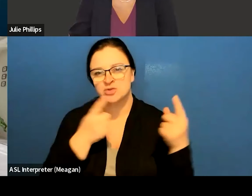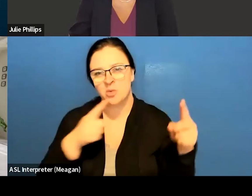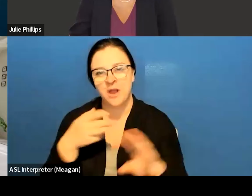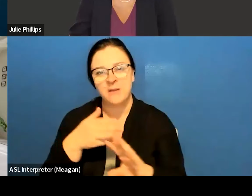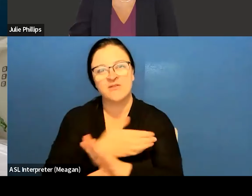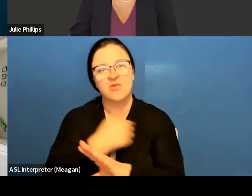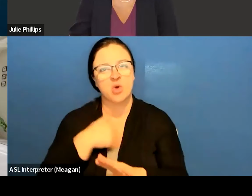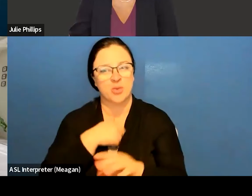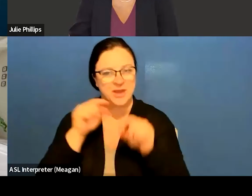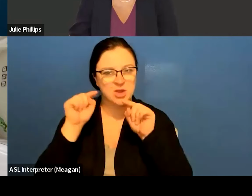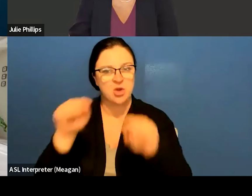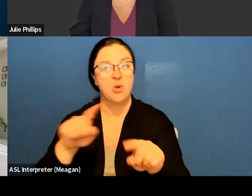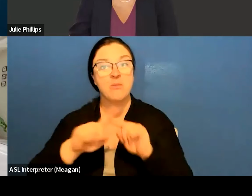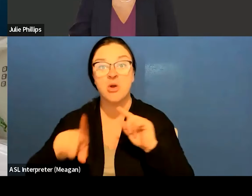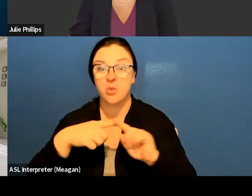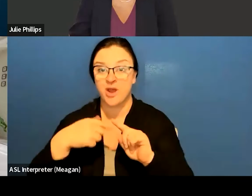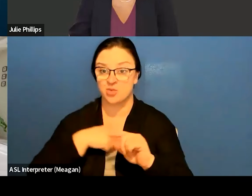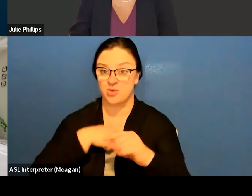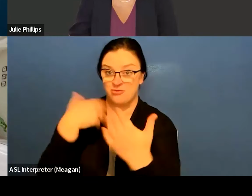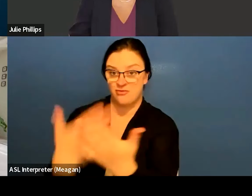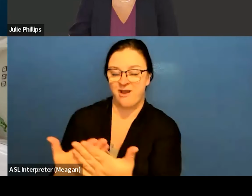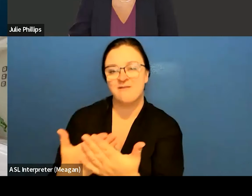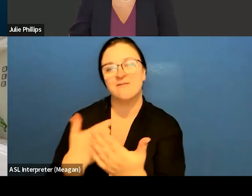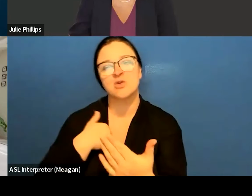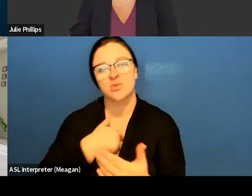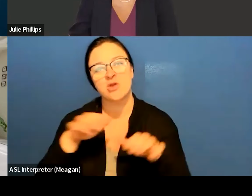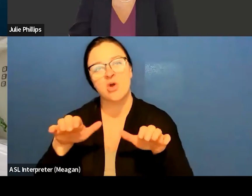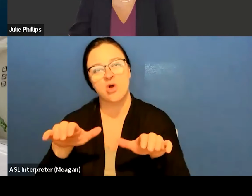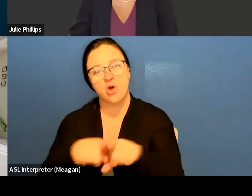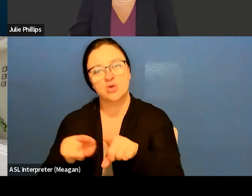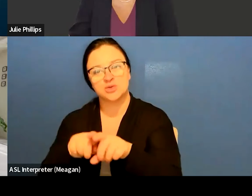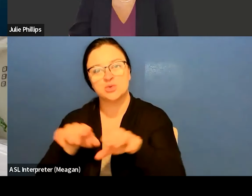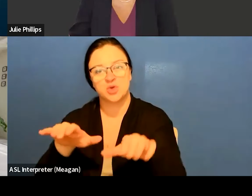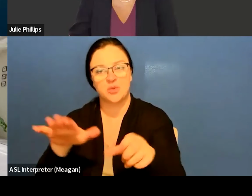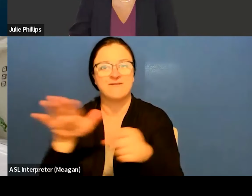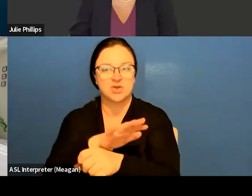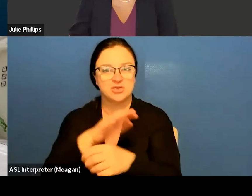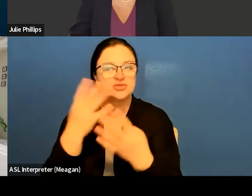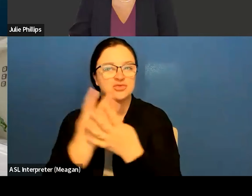But obviously when we go out we also do a full screening on the entire situation